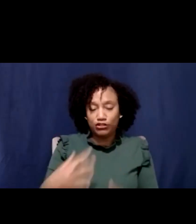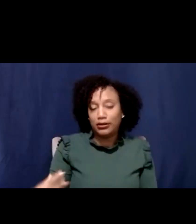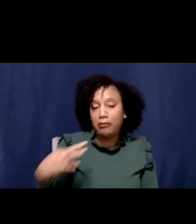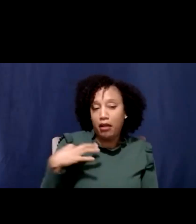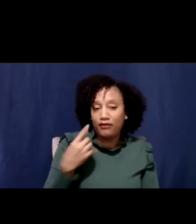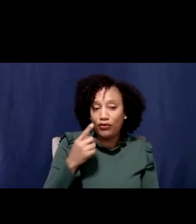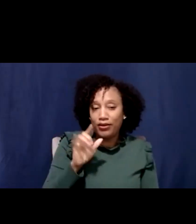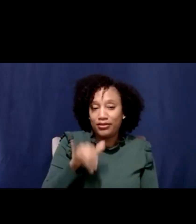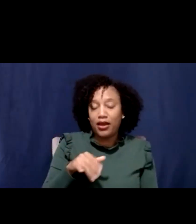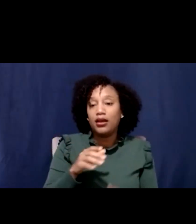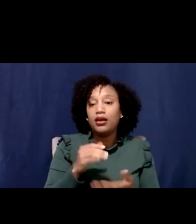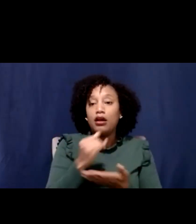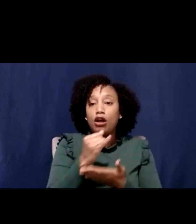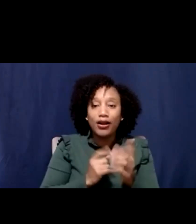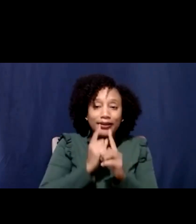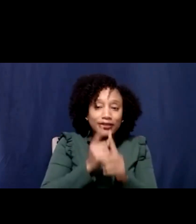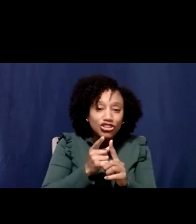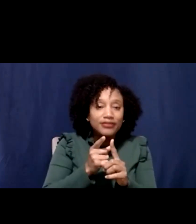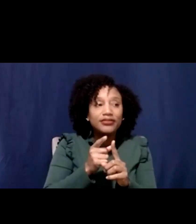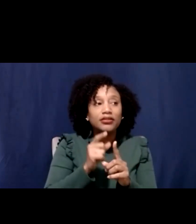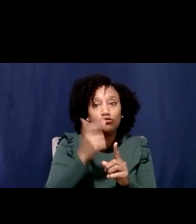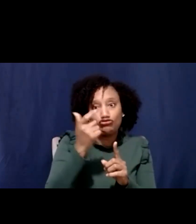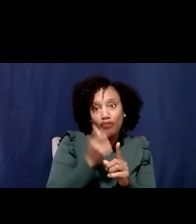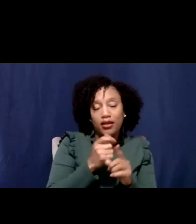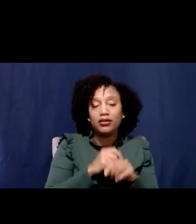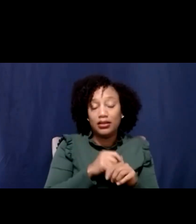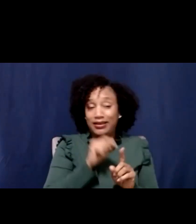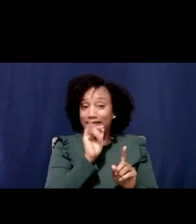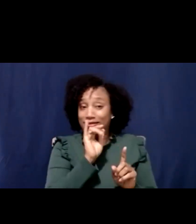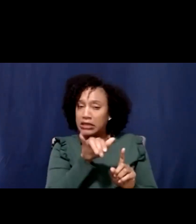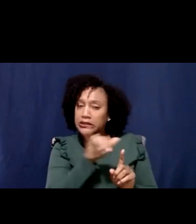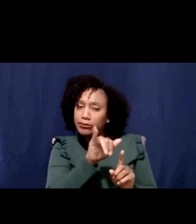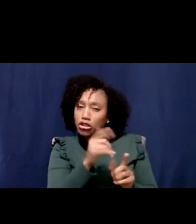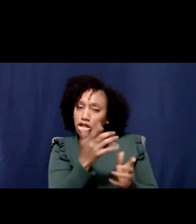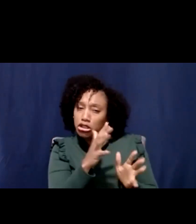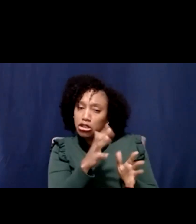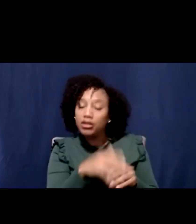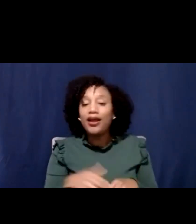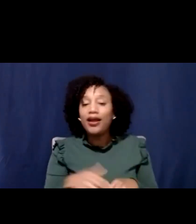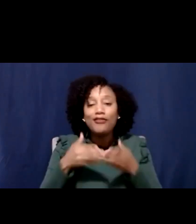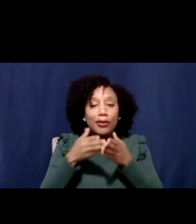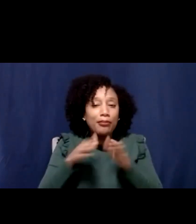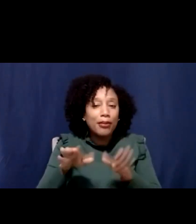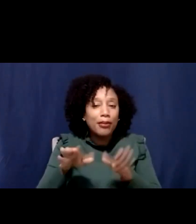it is a little bit more similar to that grant as there is that public component that is a requirement.